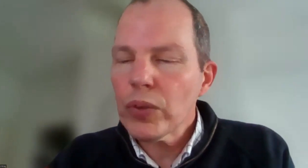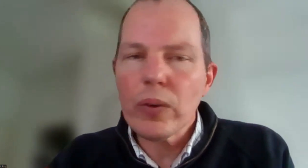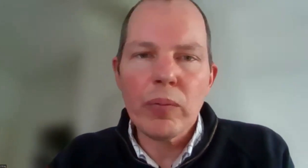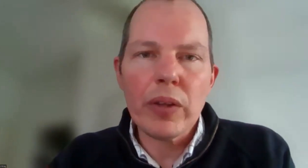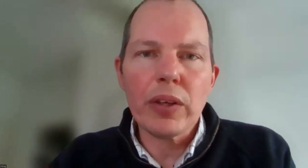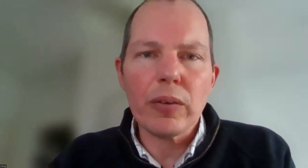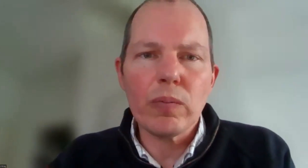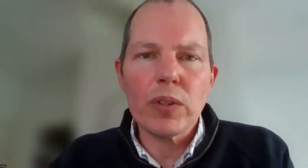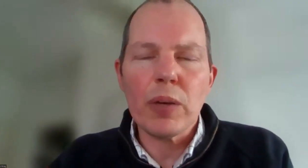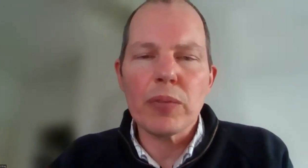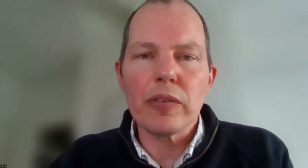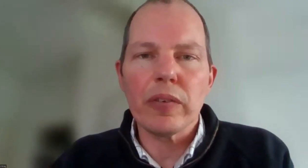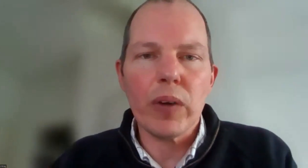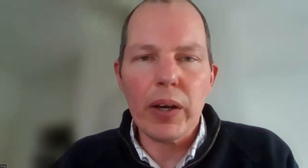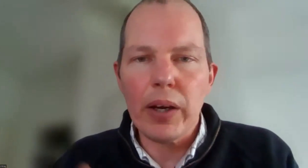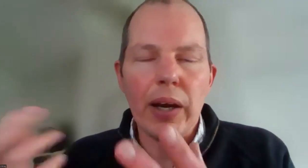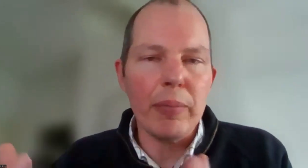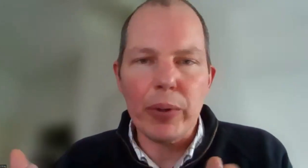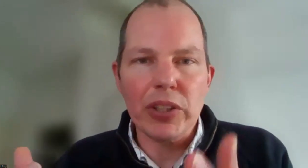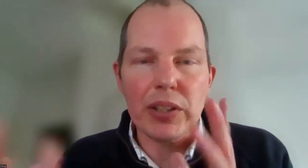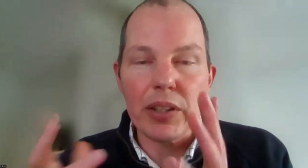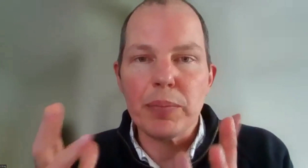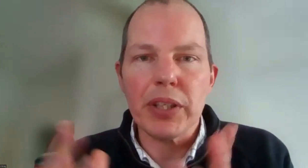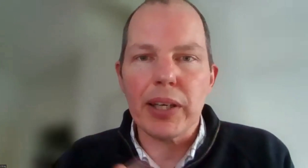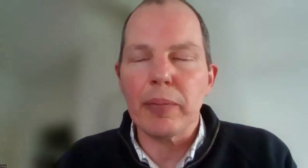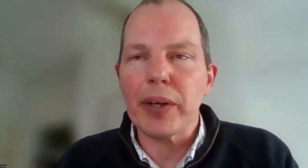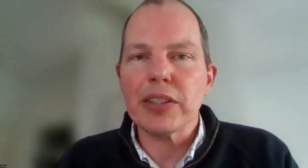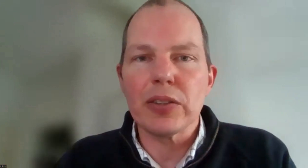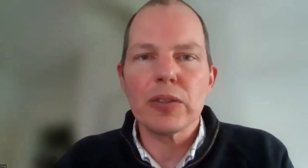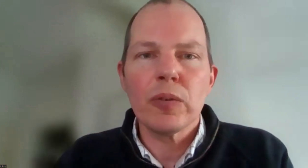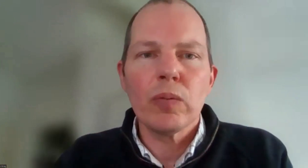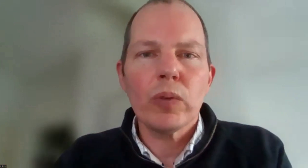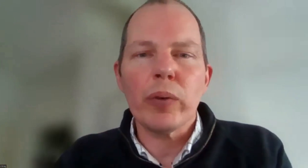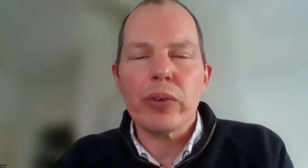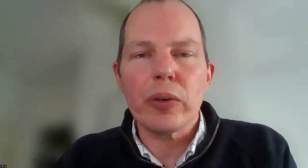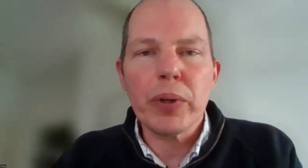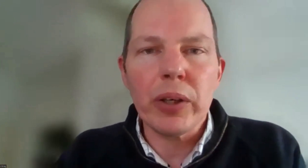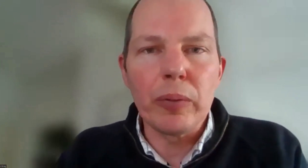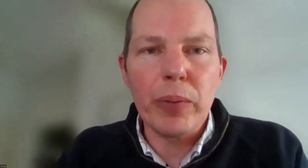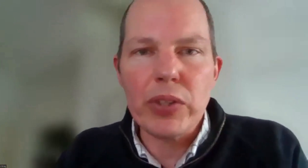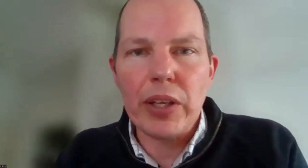so I mean, I think in terms of our project. in this particular passage we went through a pretty good